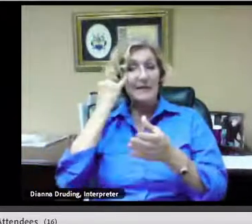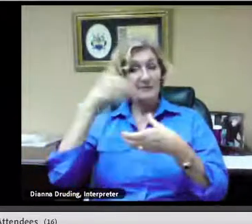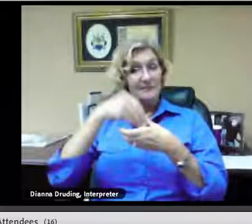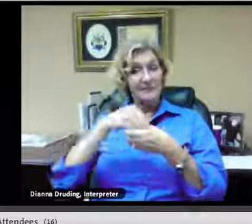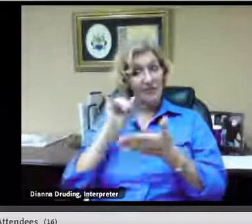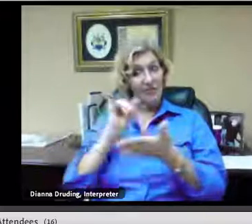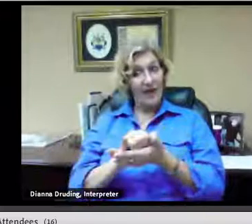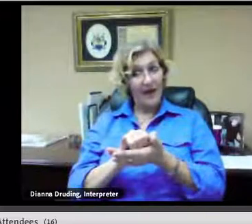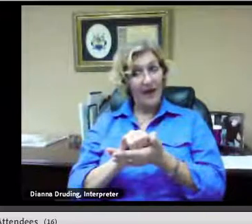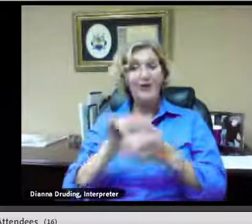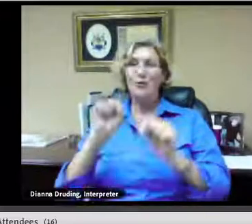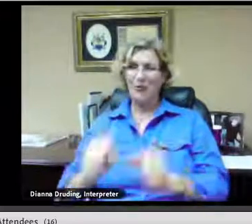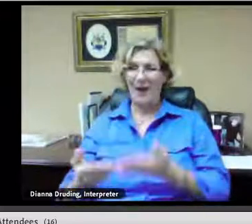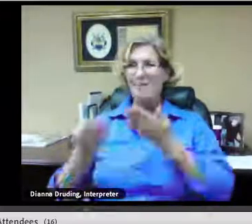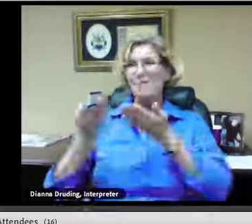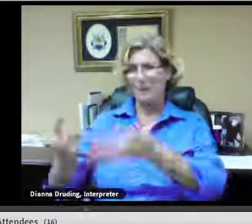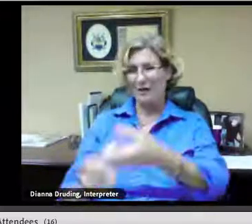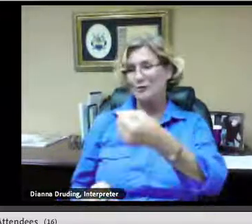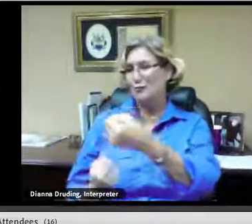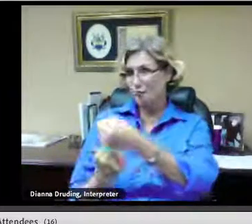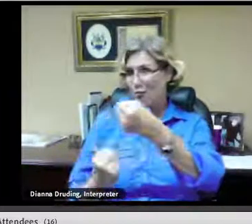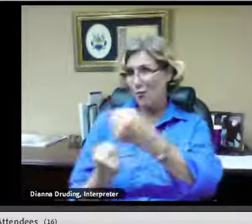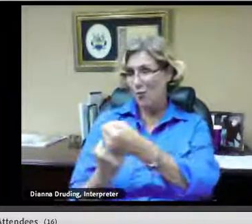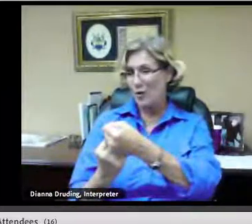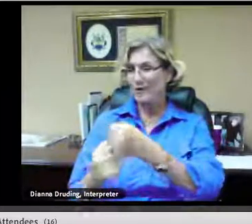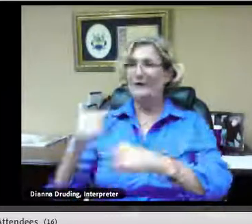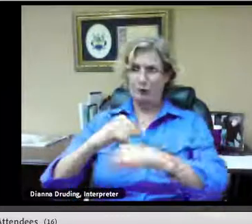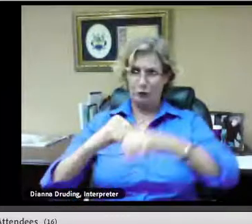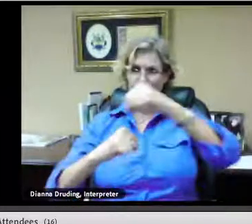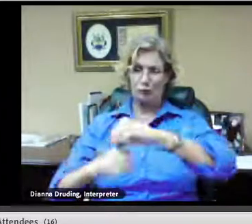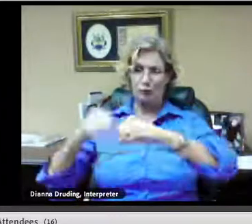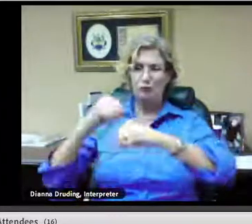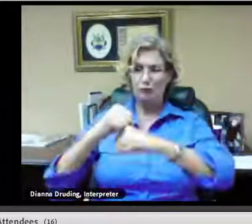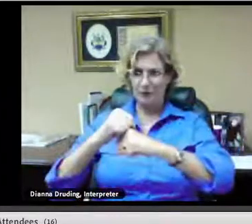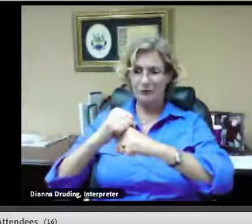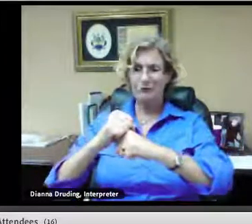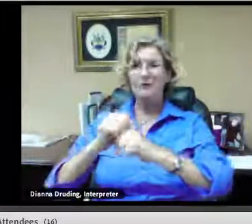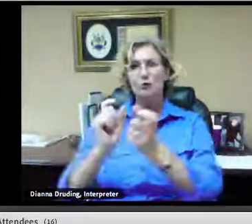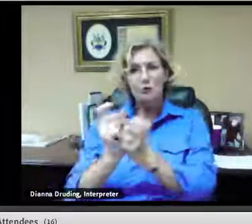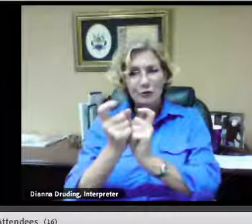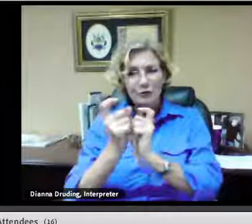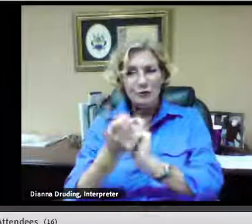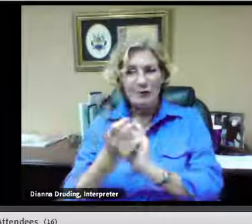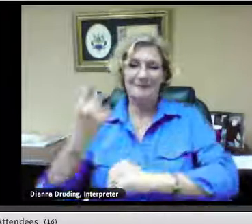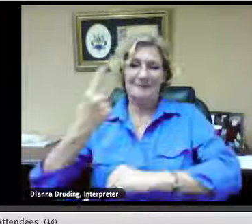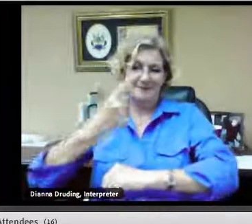for adjusting the daily practices and tasks. And I know. I know it's not always...